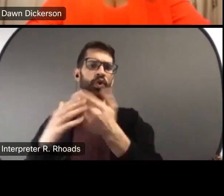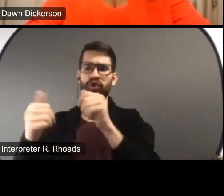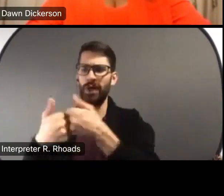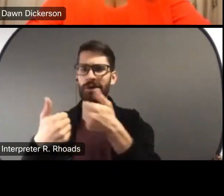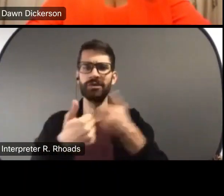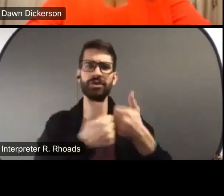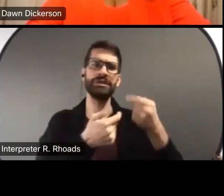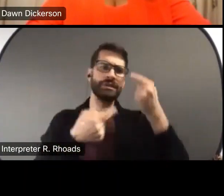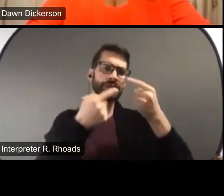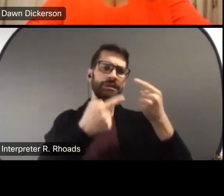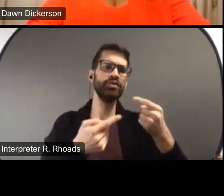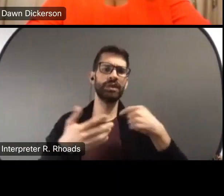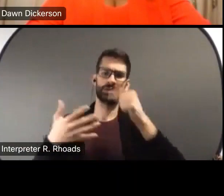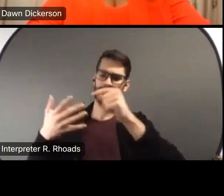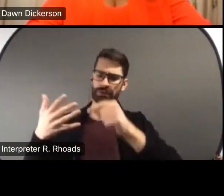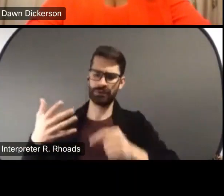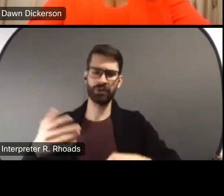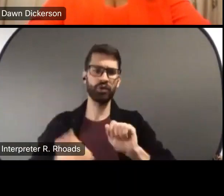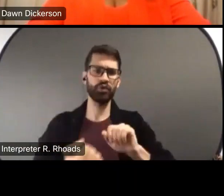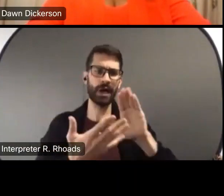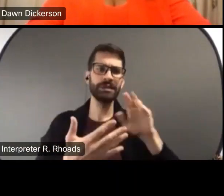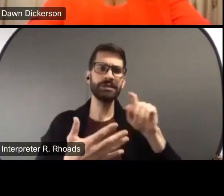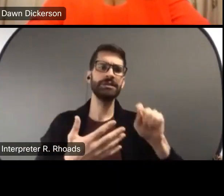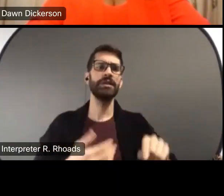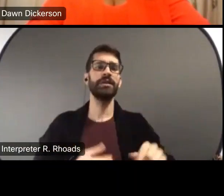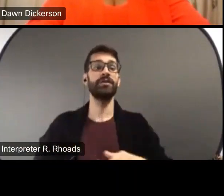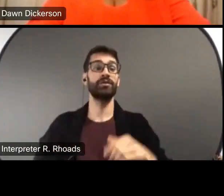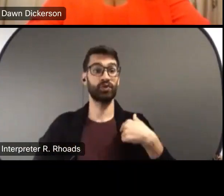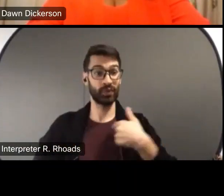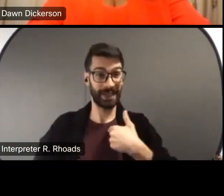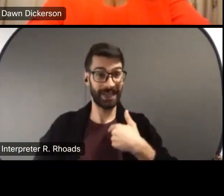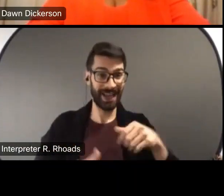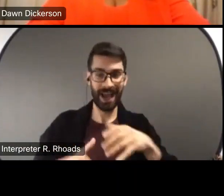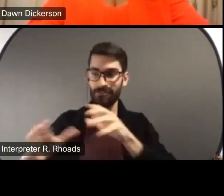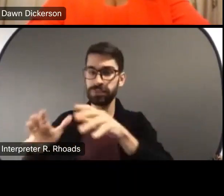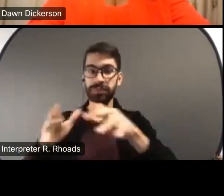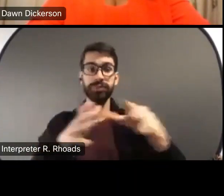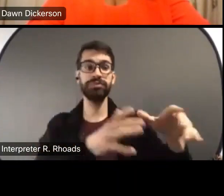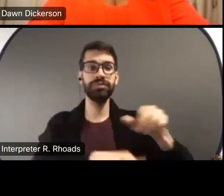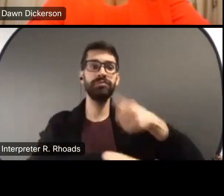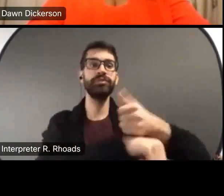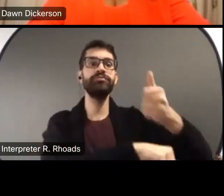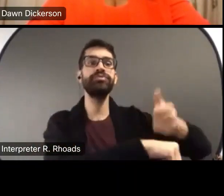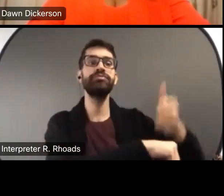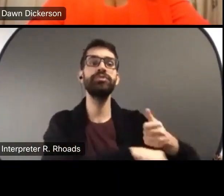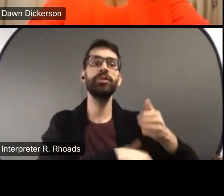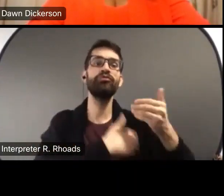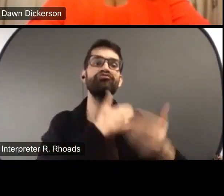so that you can be up and running as quickly as possible when we get into 2023.